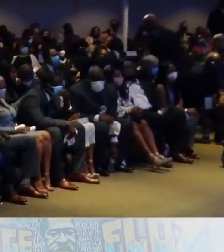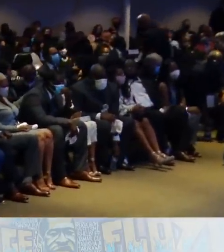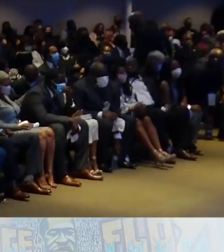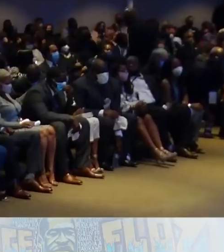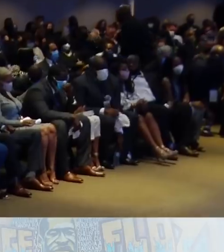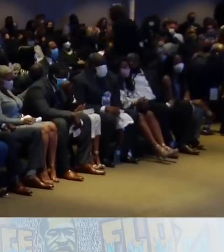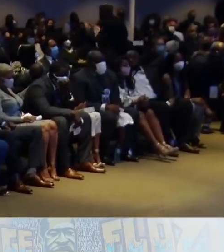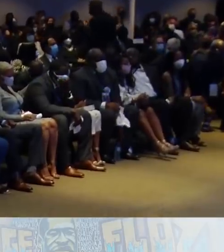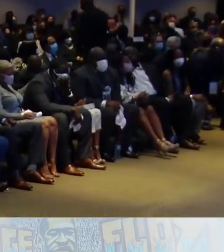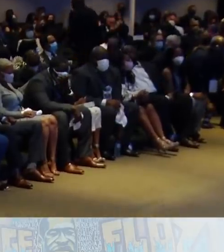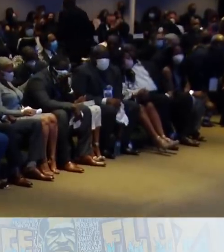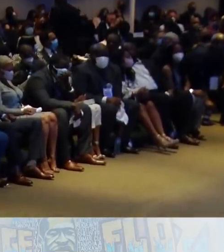SHOW THEM LOVE.